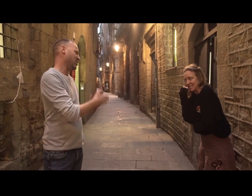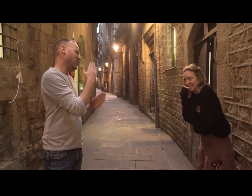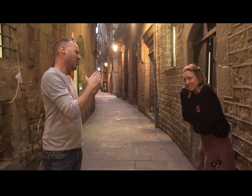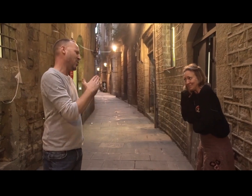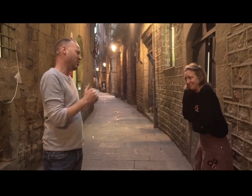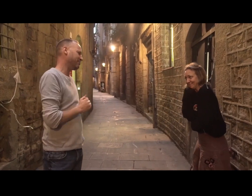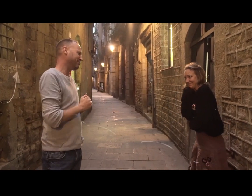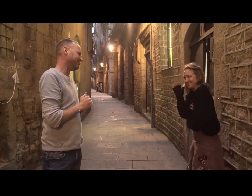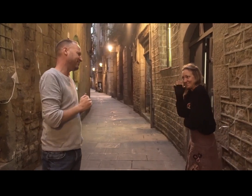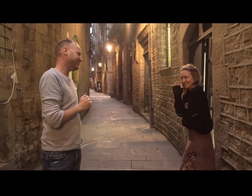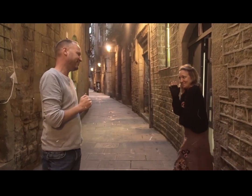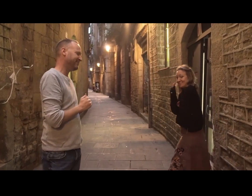Go on home...